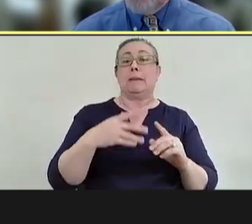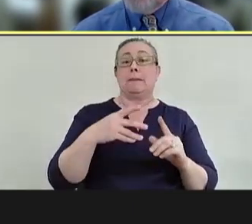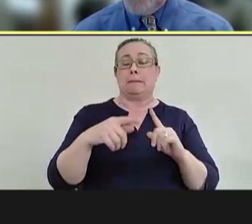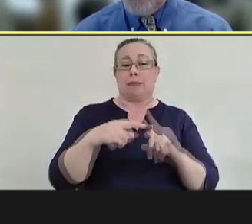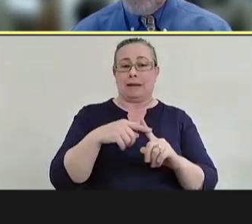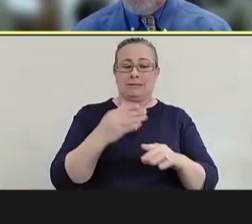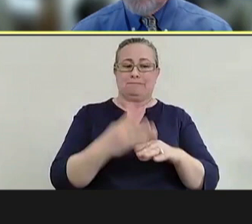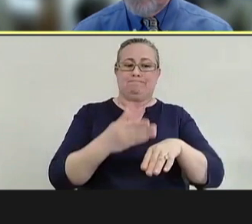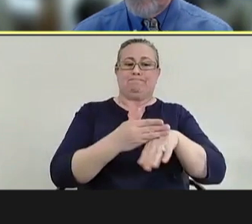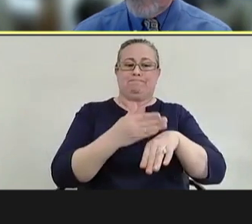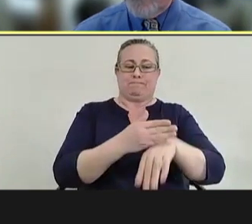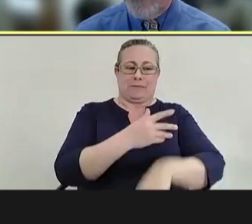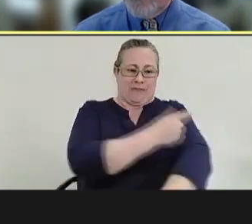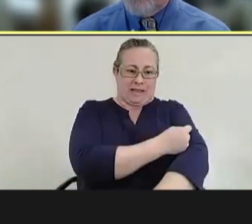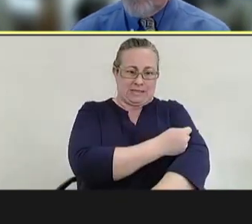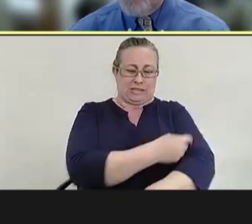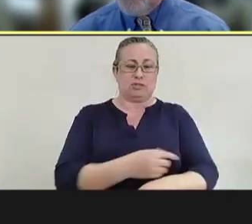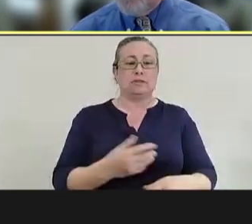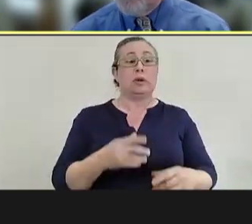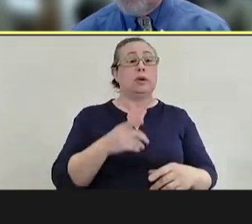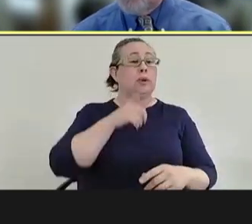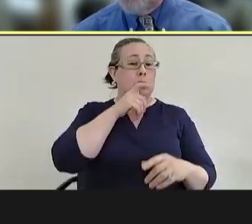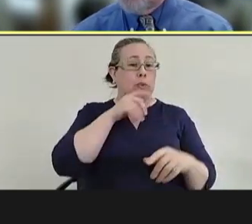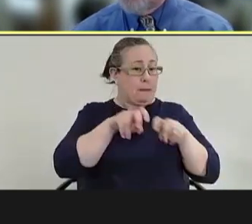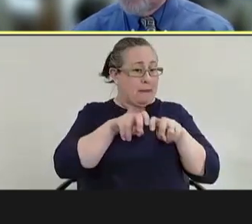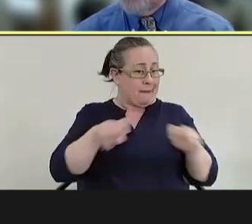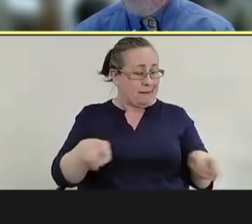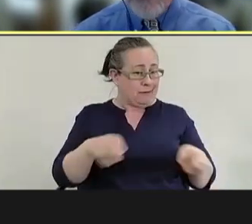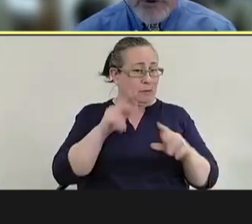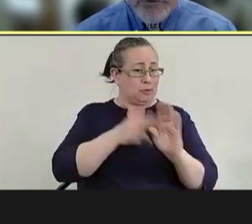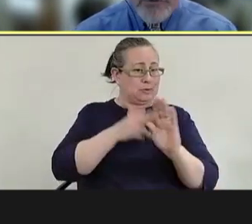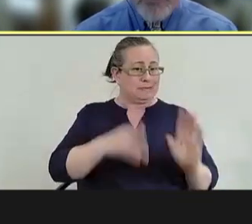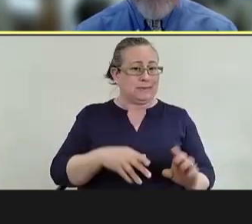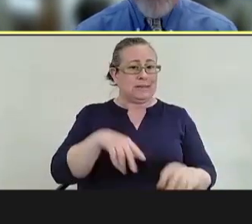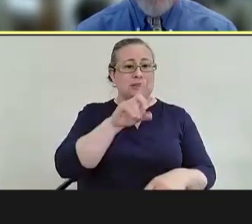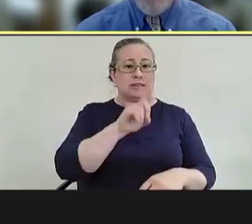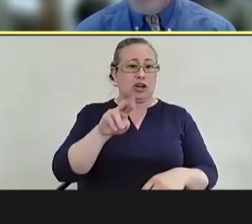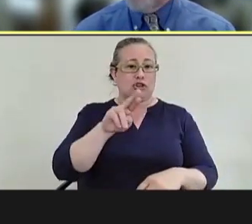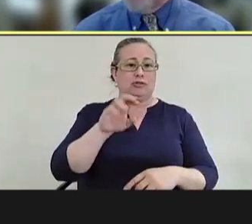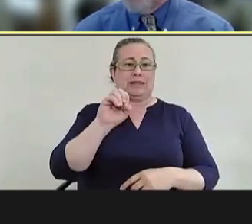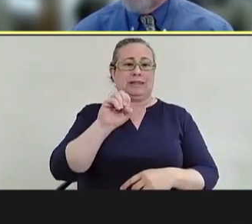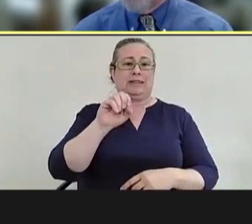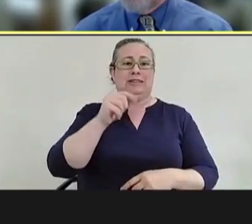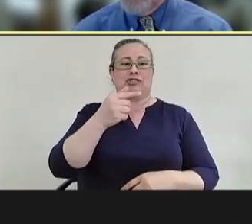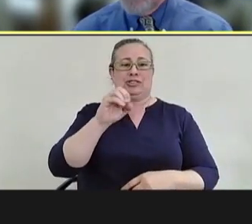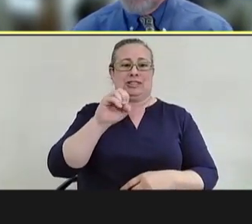this panel include Doctor Geeta Swamy from Duke University, who's also one of our NVAC members,